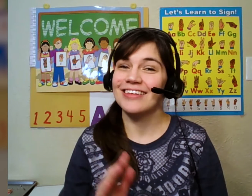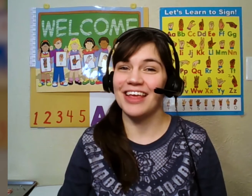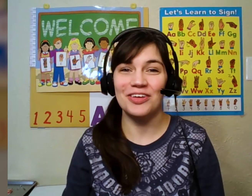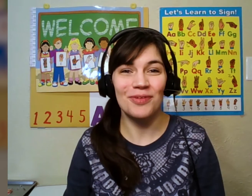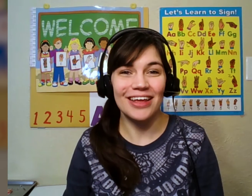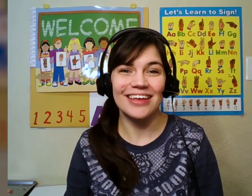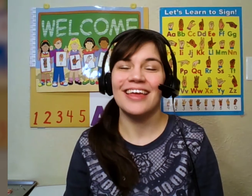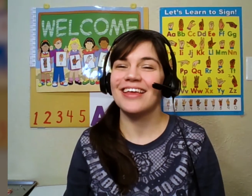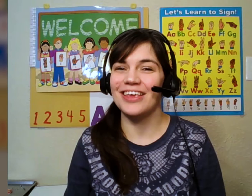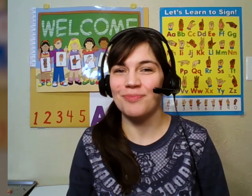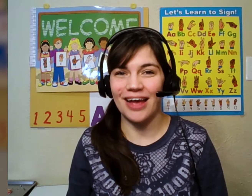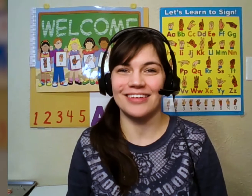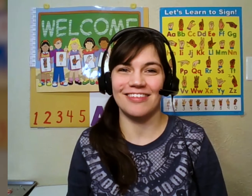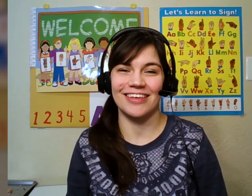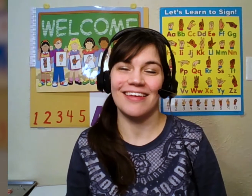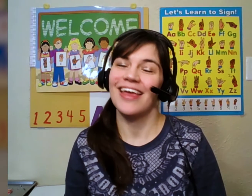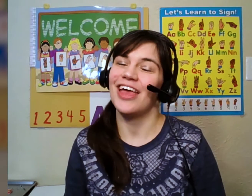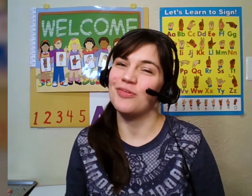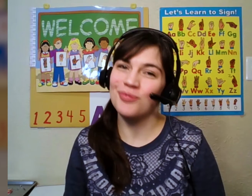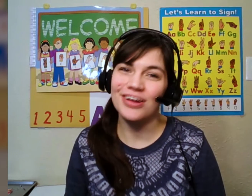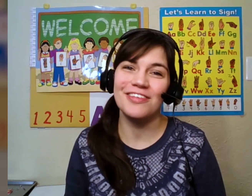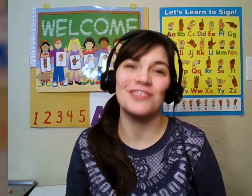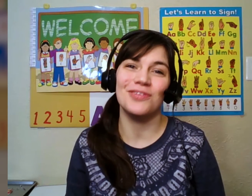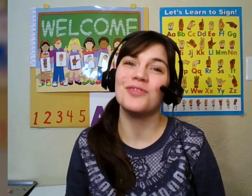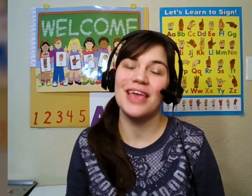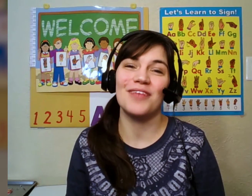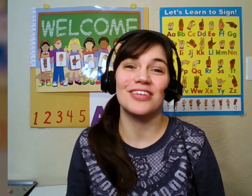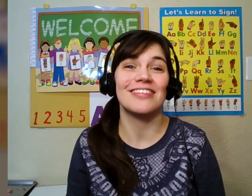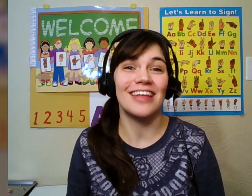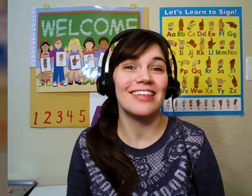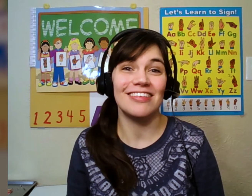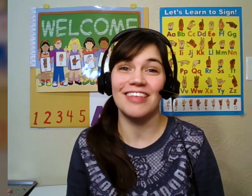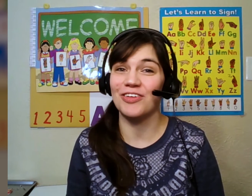Take a break, keep practicing, and pretty soon you'll be able to sign these